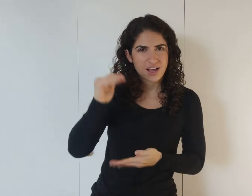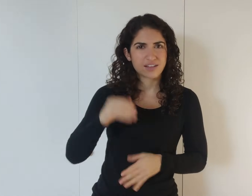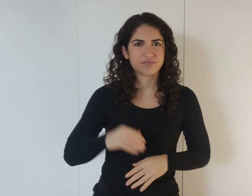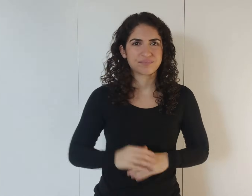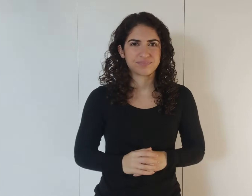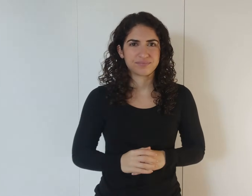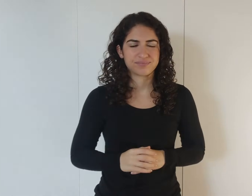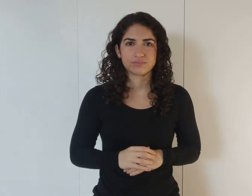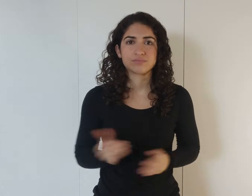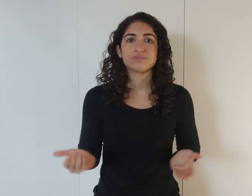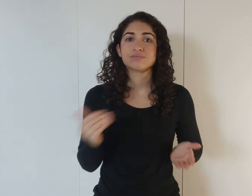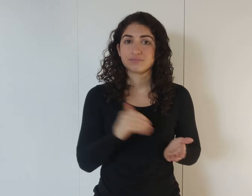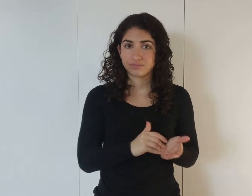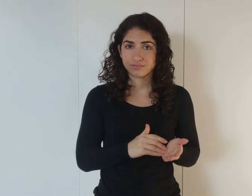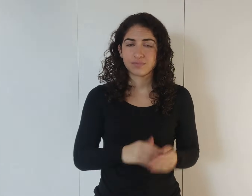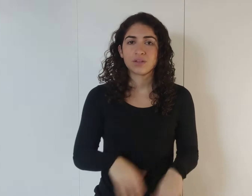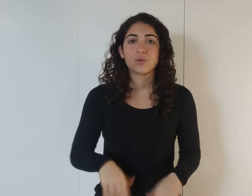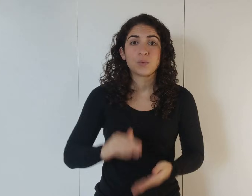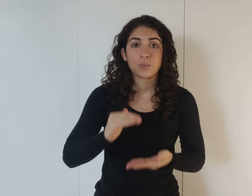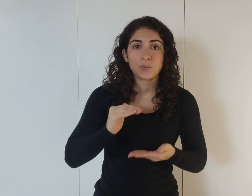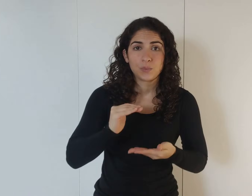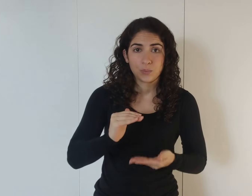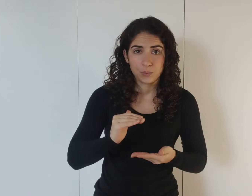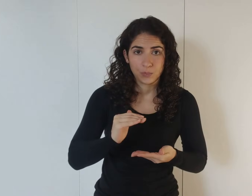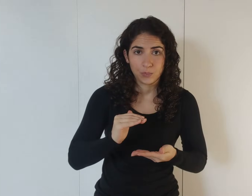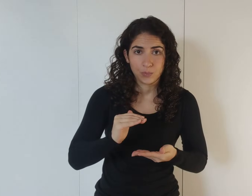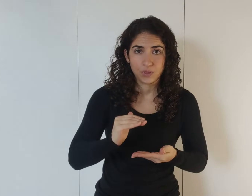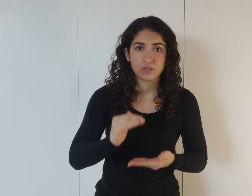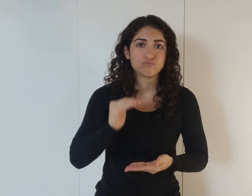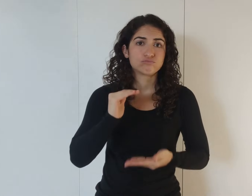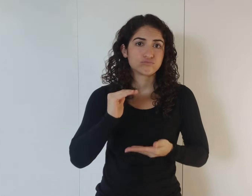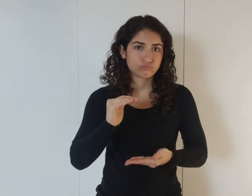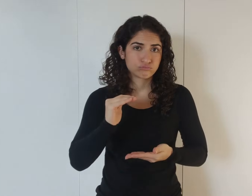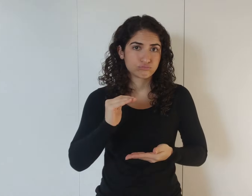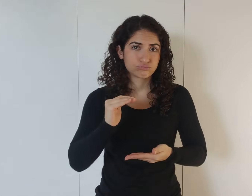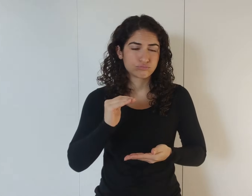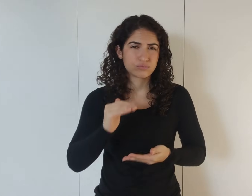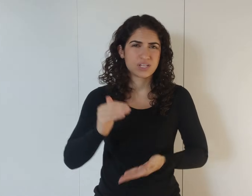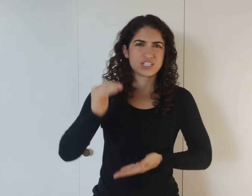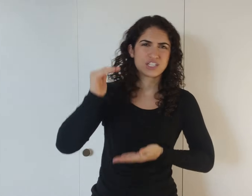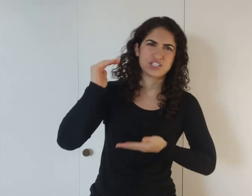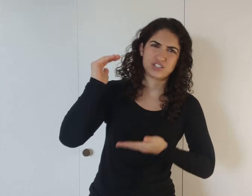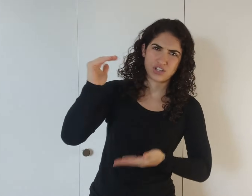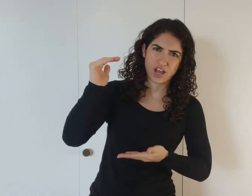Again: Small, medium, large